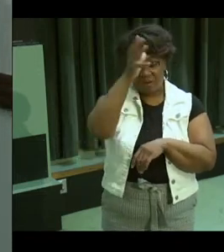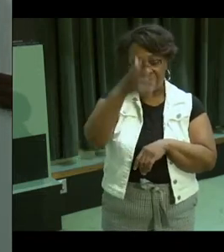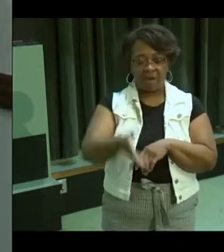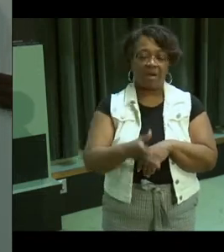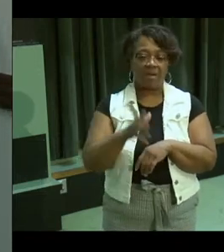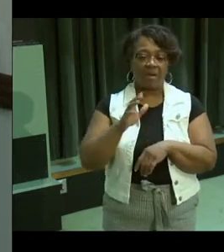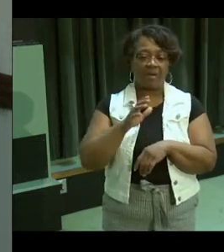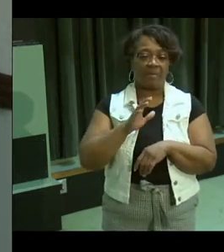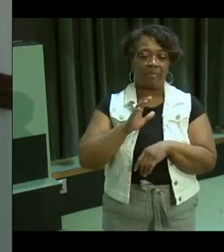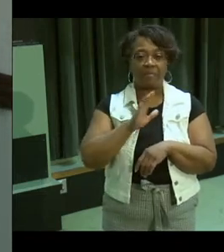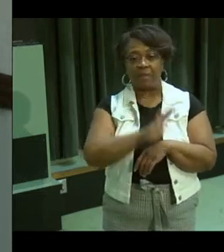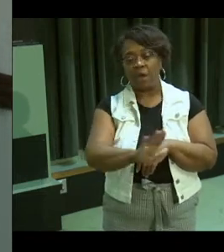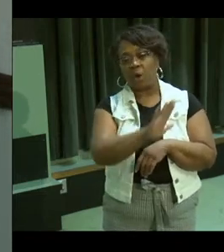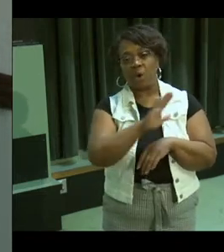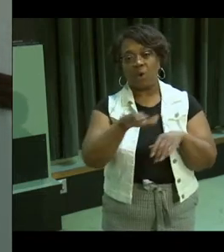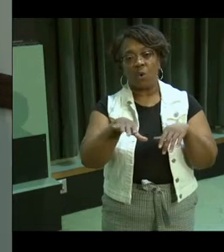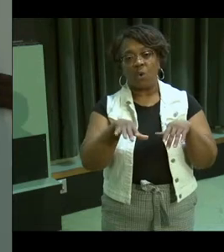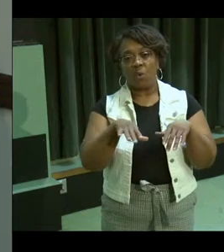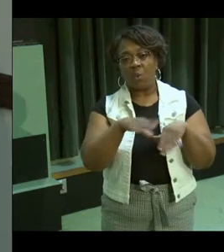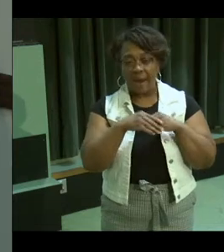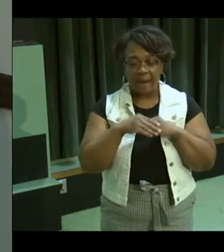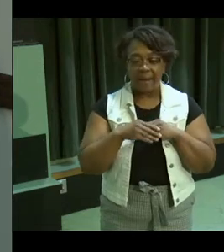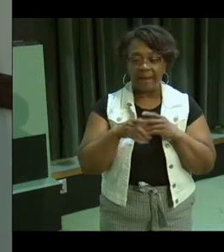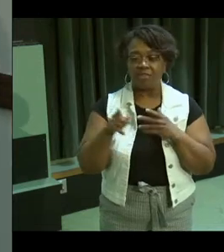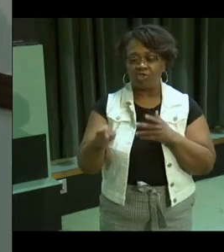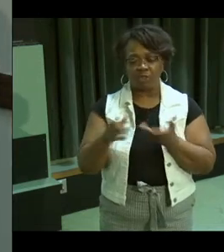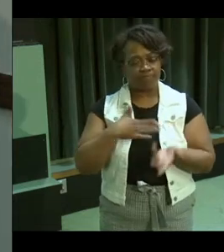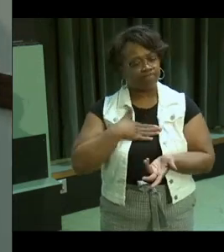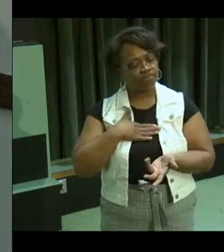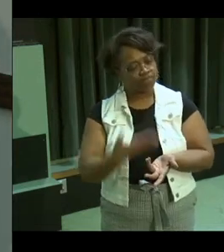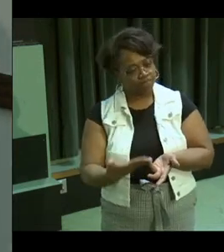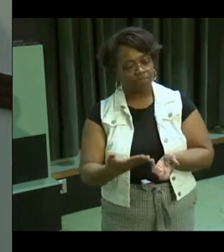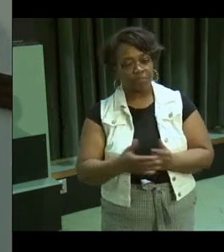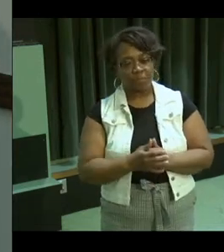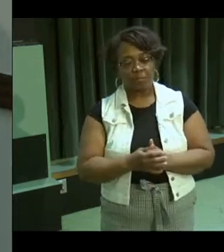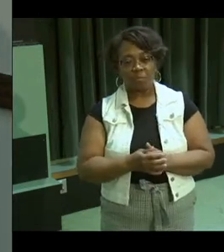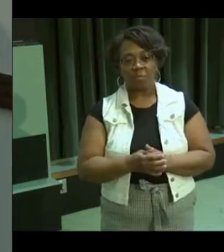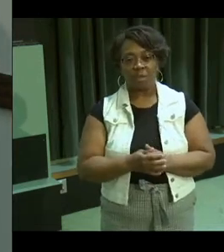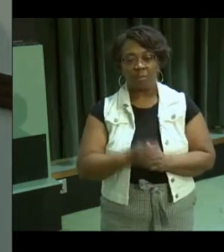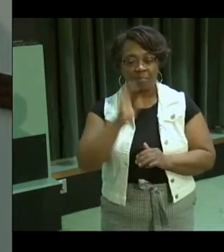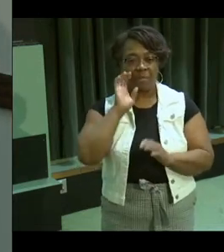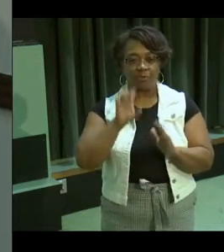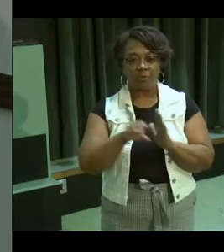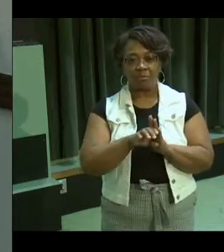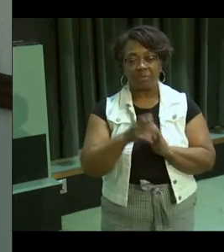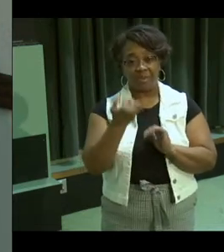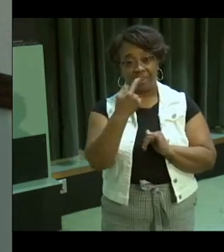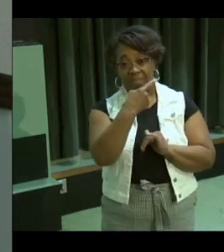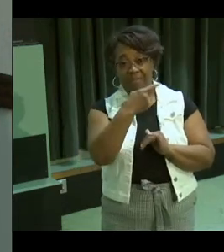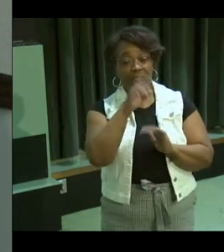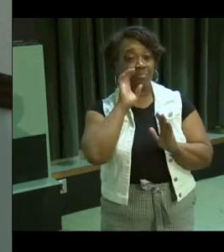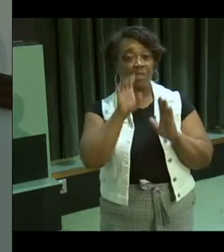love. And so she didn't